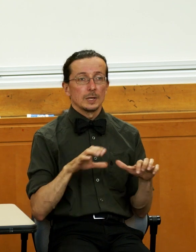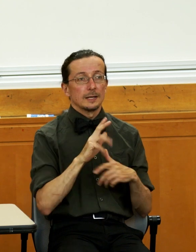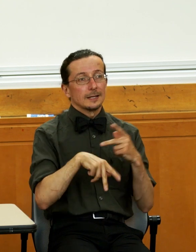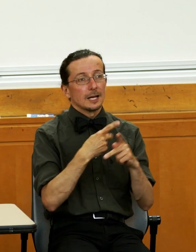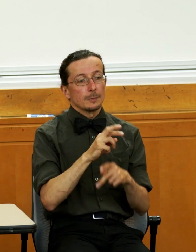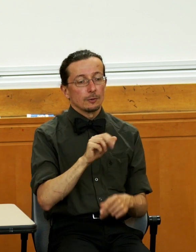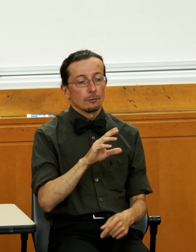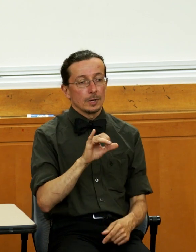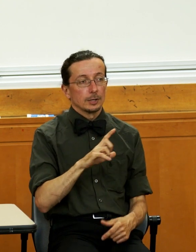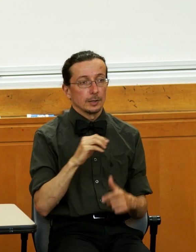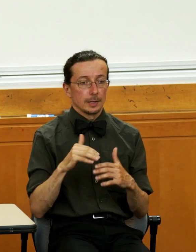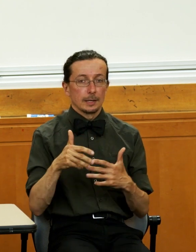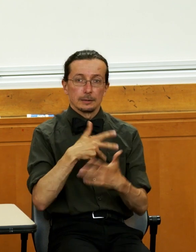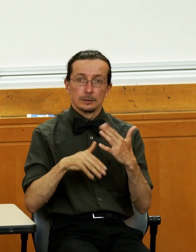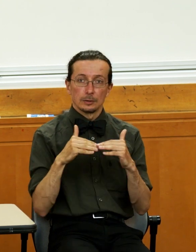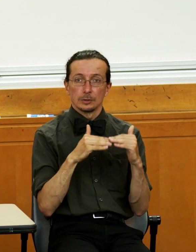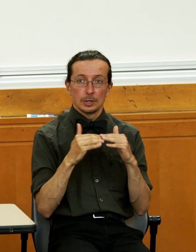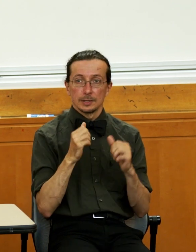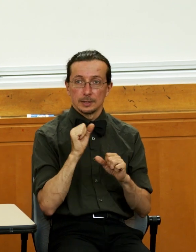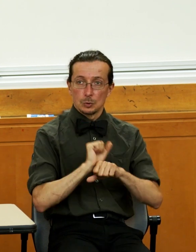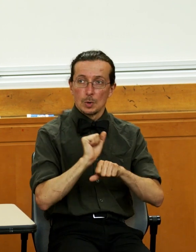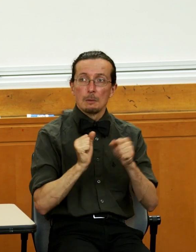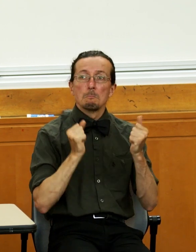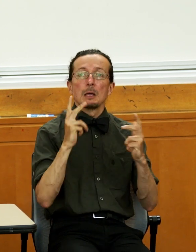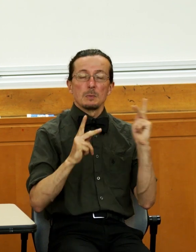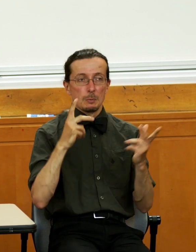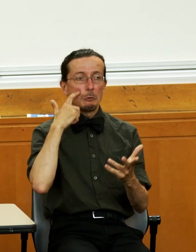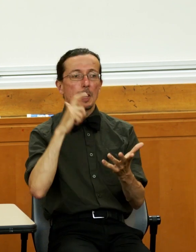social justice work that many people might traditionally recognize as civil rights.